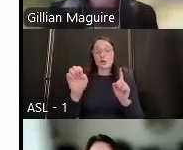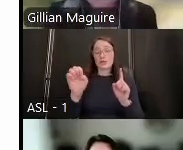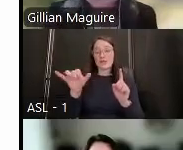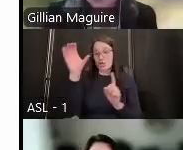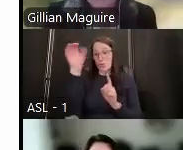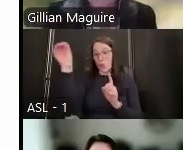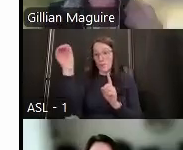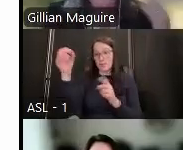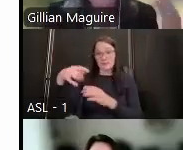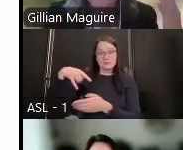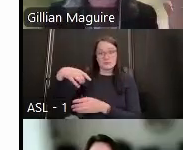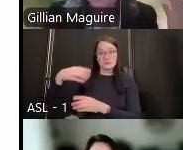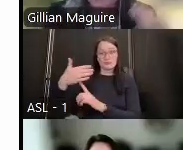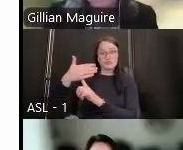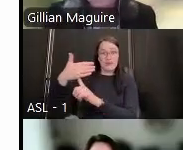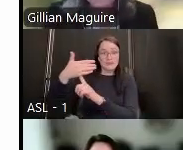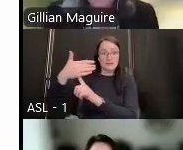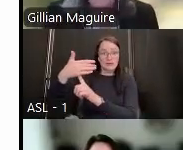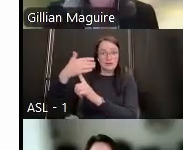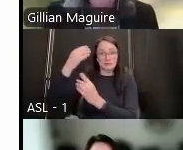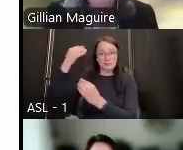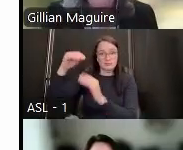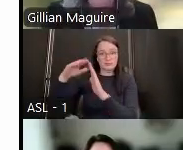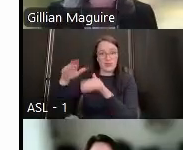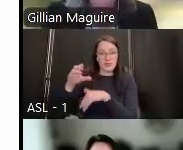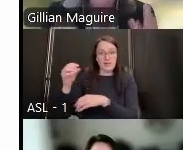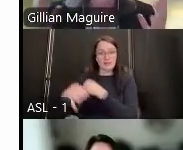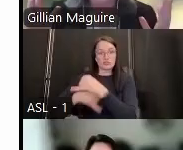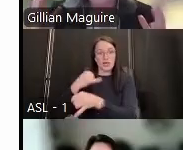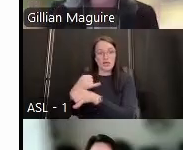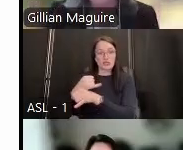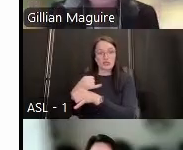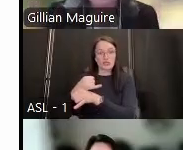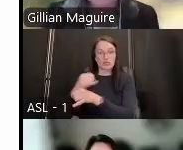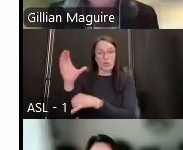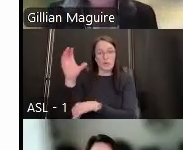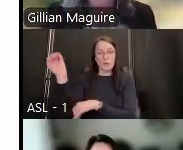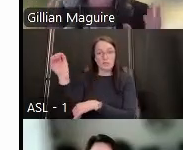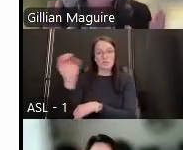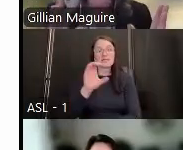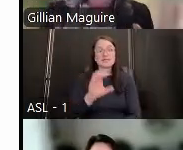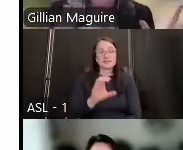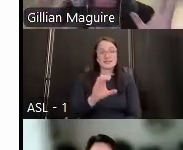international global corporation. Um CBRE does not provide disability services. What we do is we come